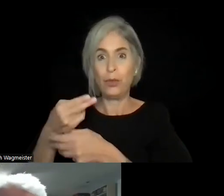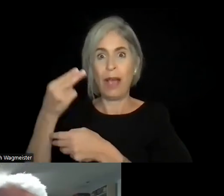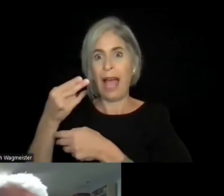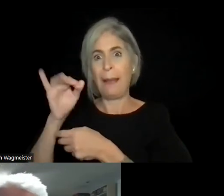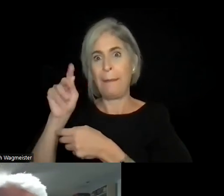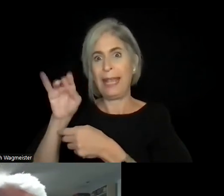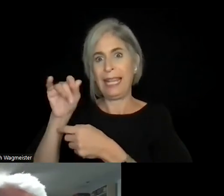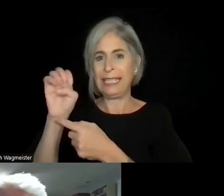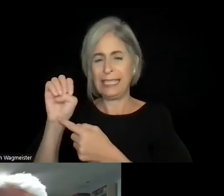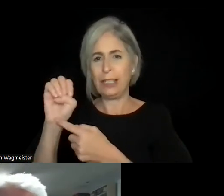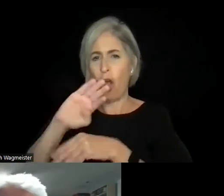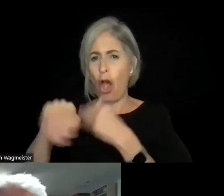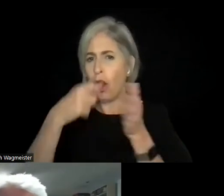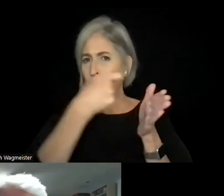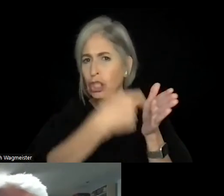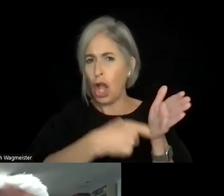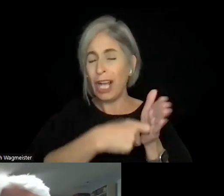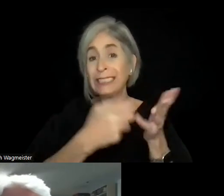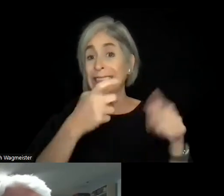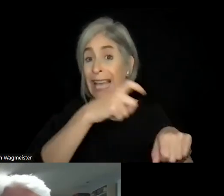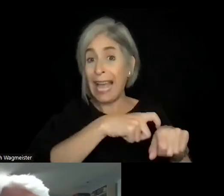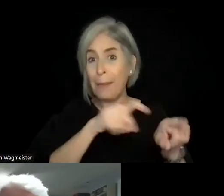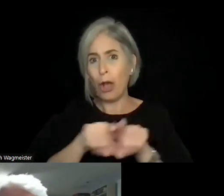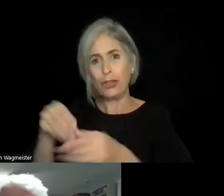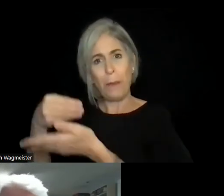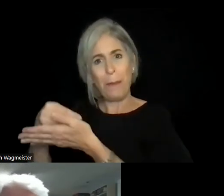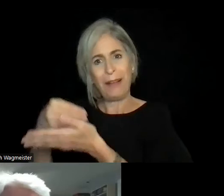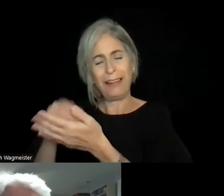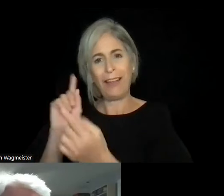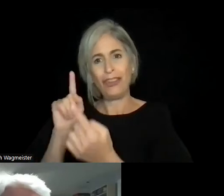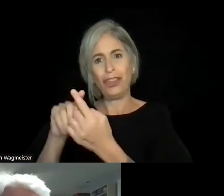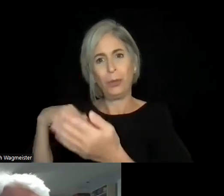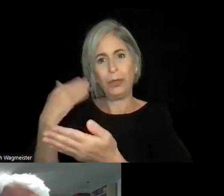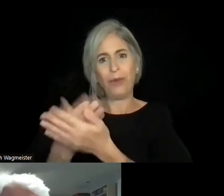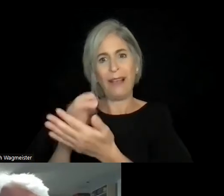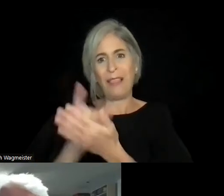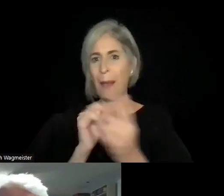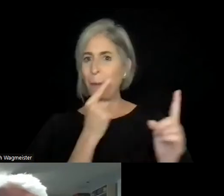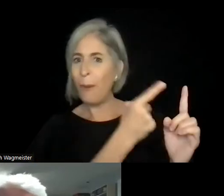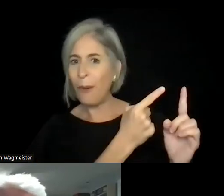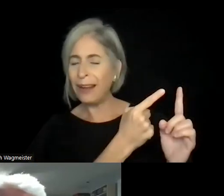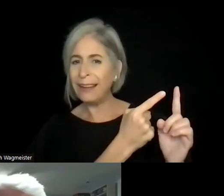, the high maintenance, the doing the maintenance if it has to be high, all of those things will all cost their own